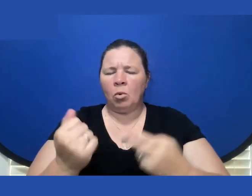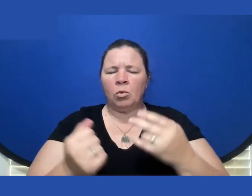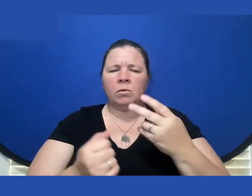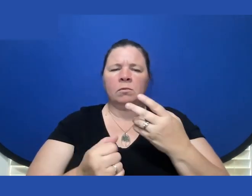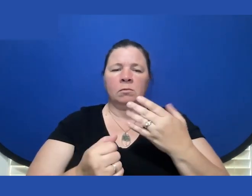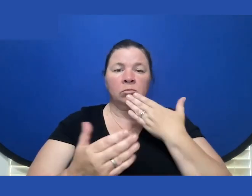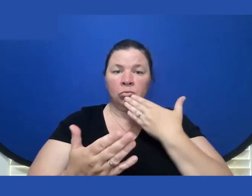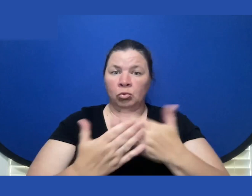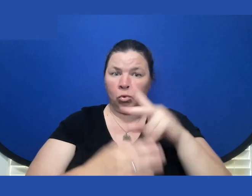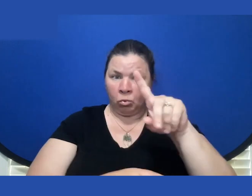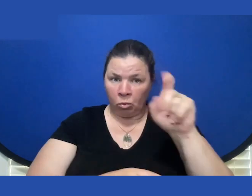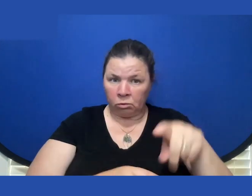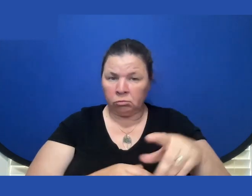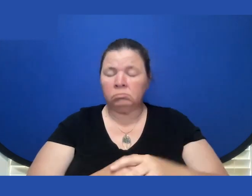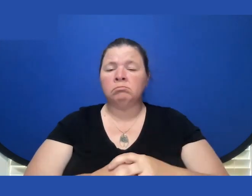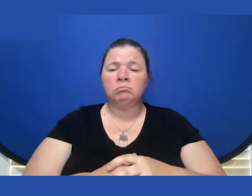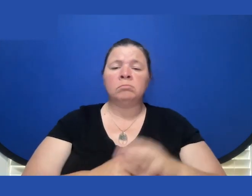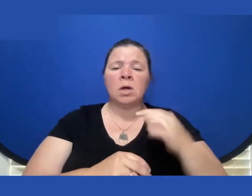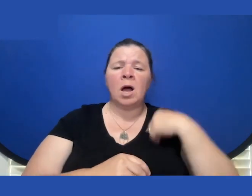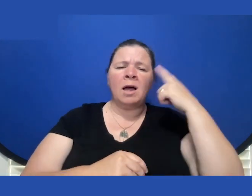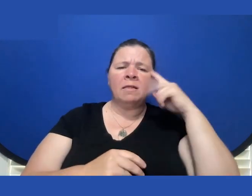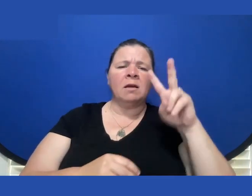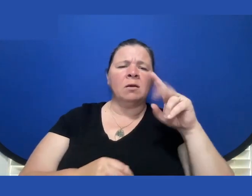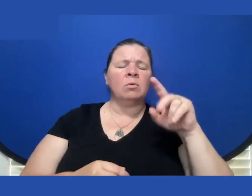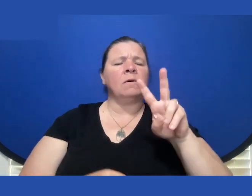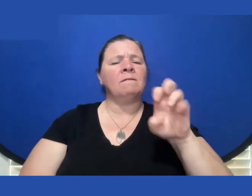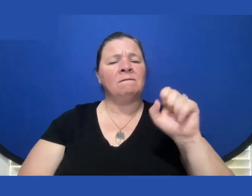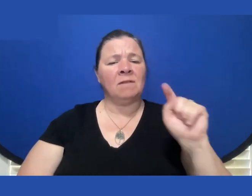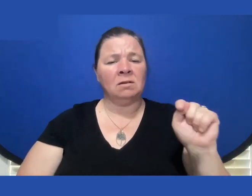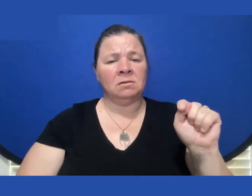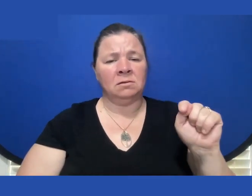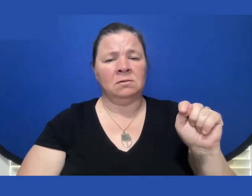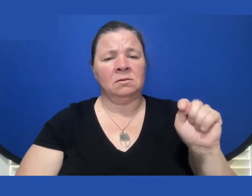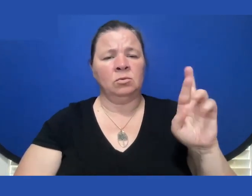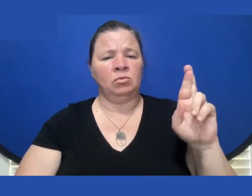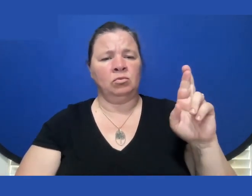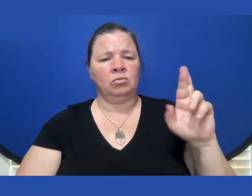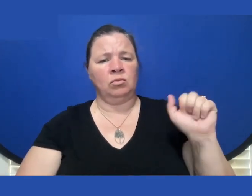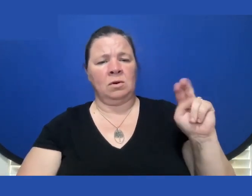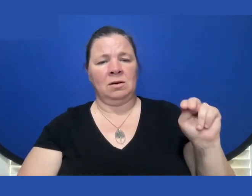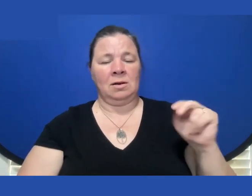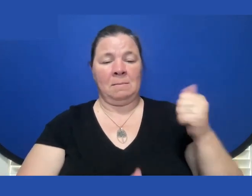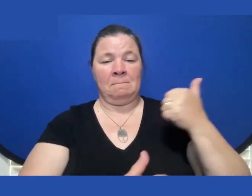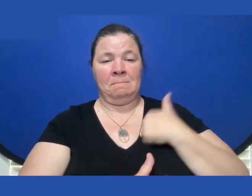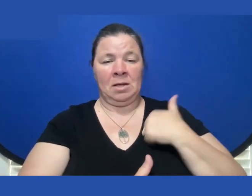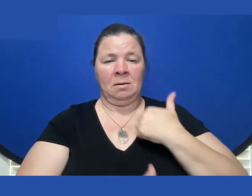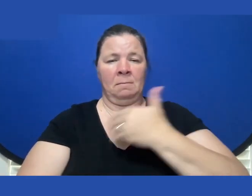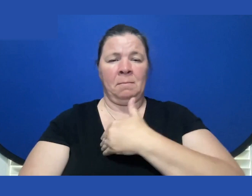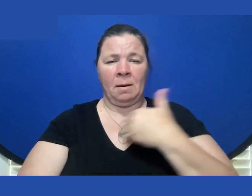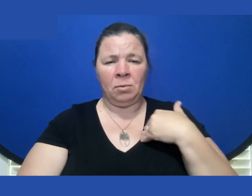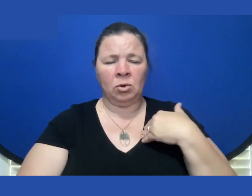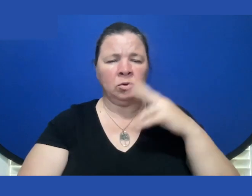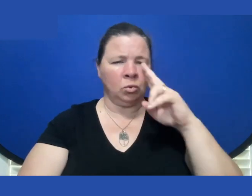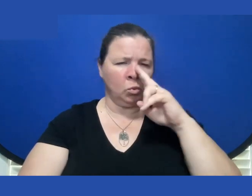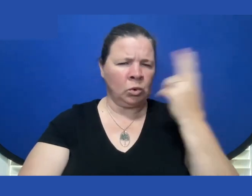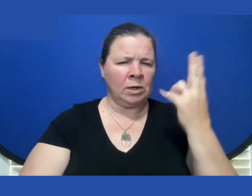And I think really Veterans and, you know, military members have a unique skillset